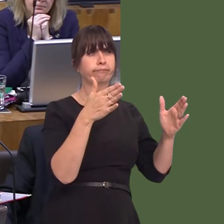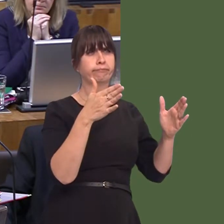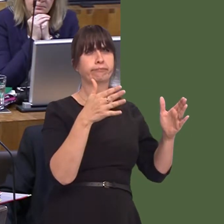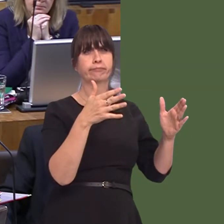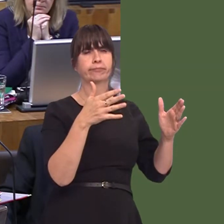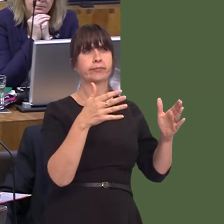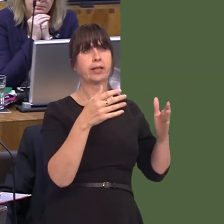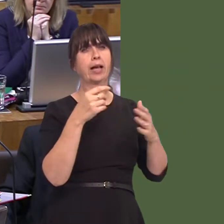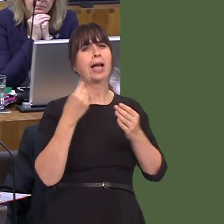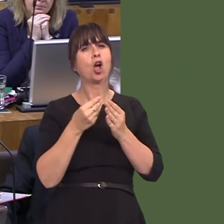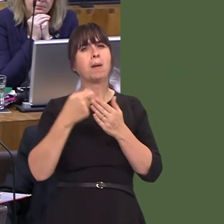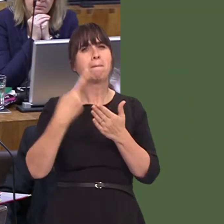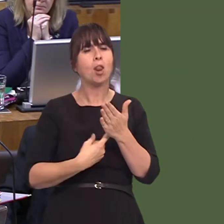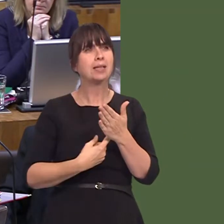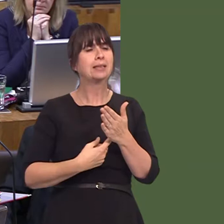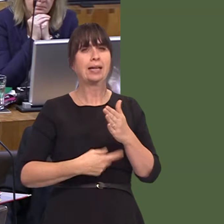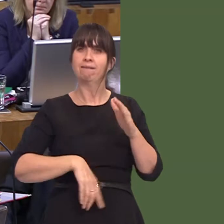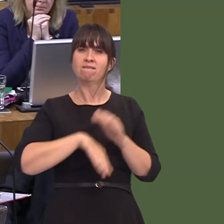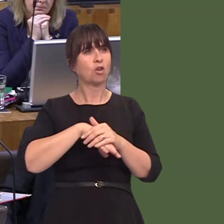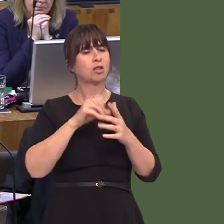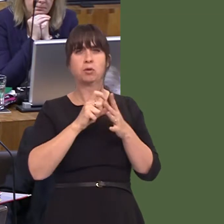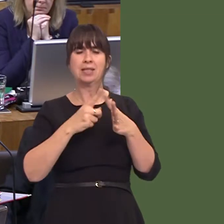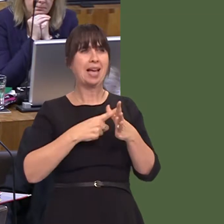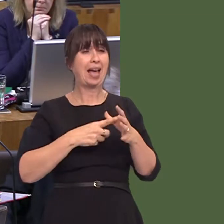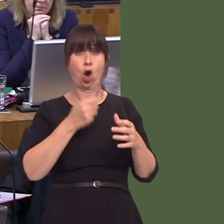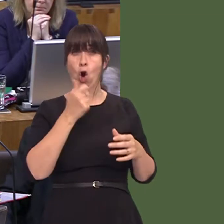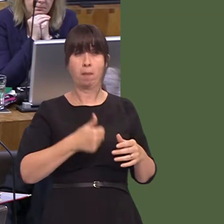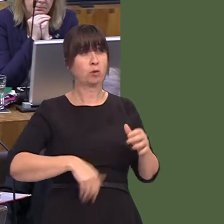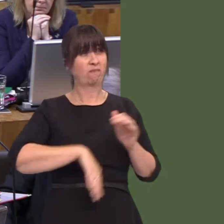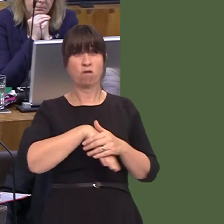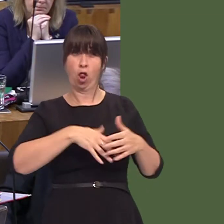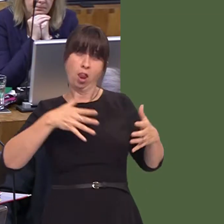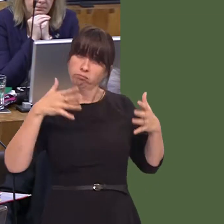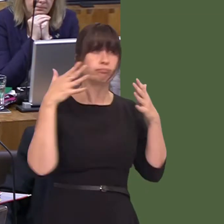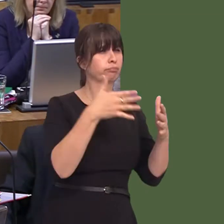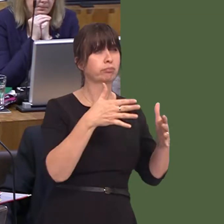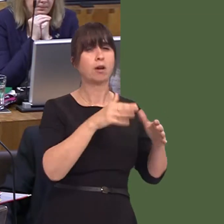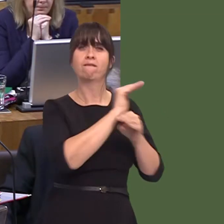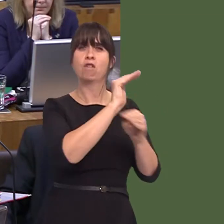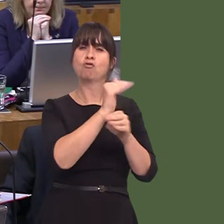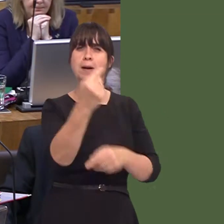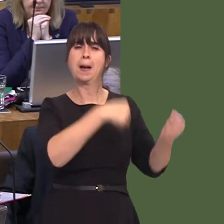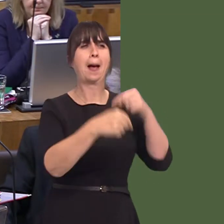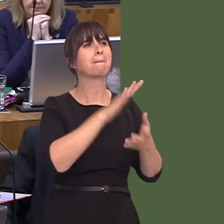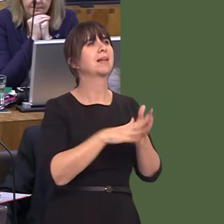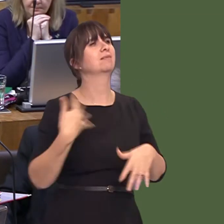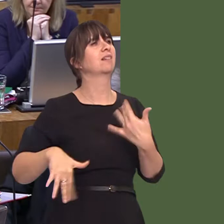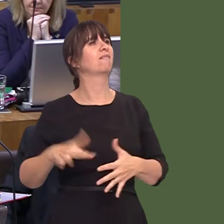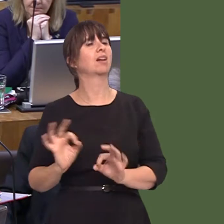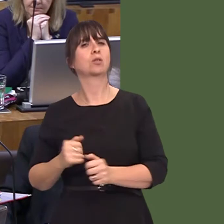was that economic policy was geared, because of the WDA, almost entirely towards attracting very large investments at the cost of not supporting SMEs.